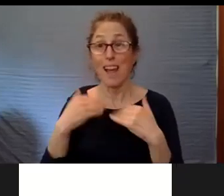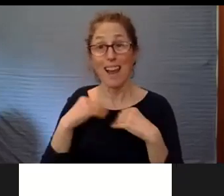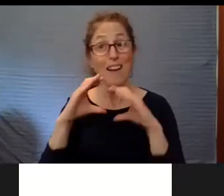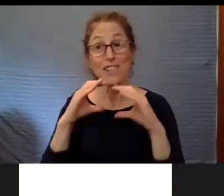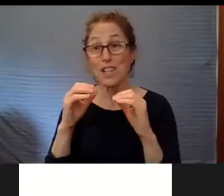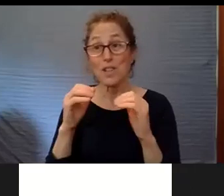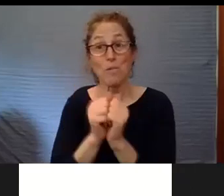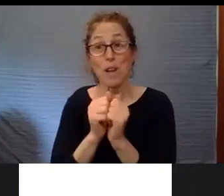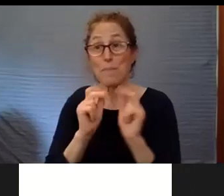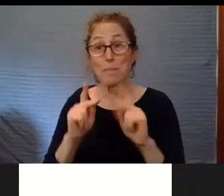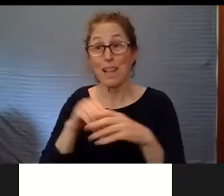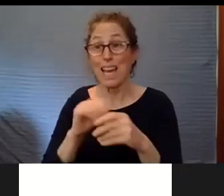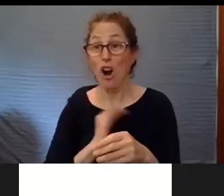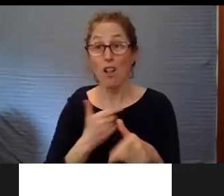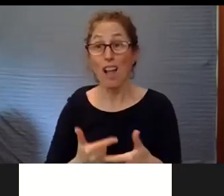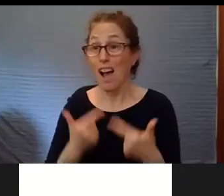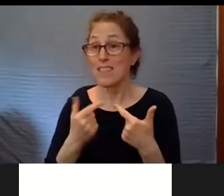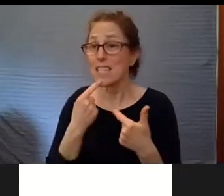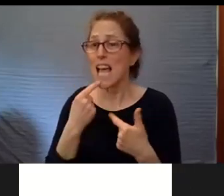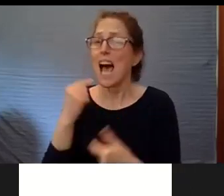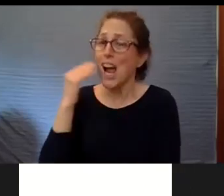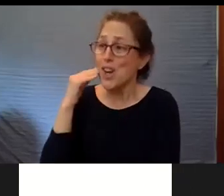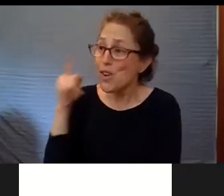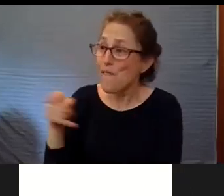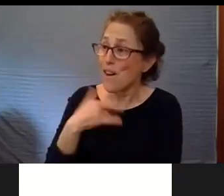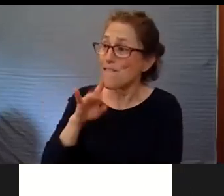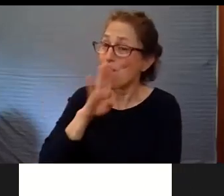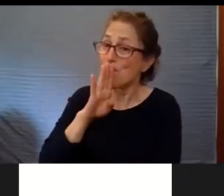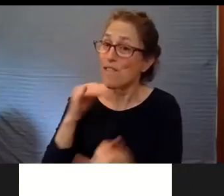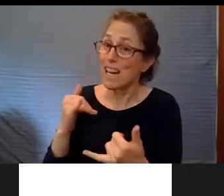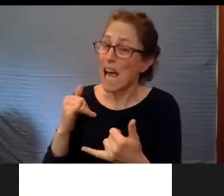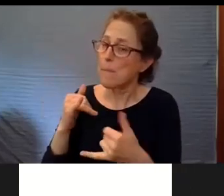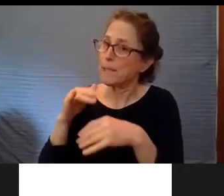Look, I know you're frustrated, but you need to watch what you say.